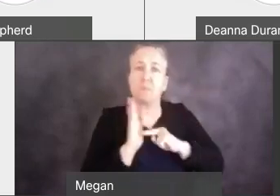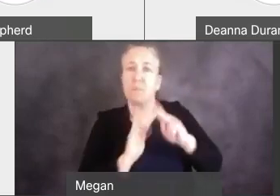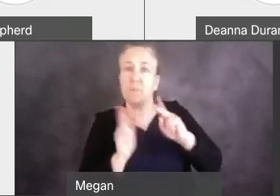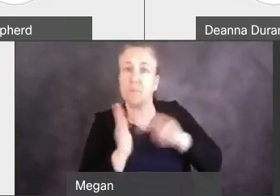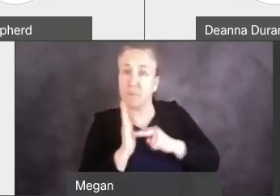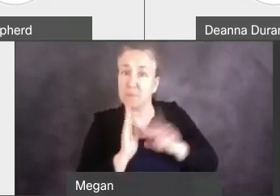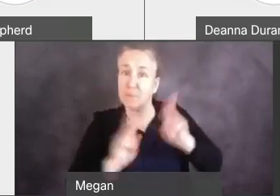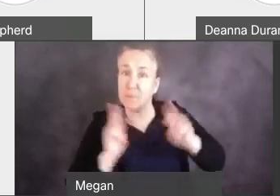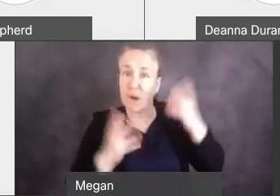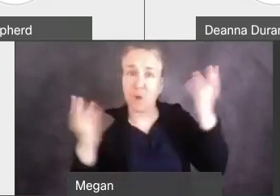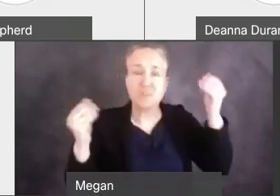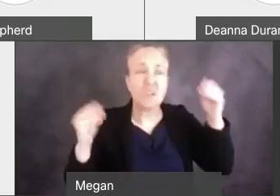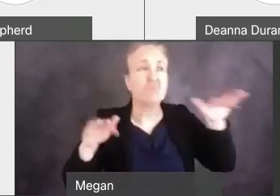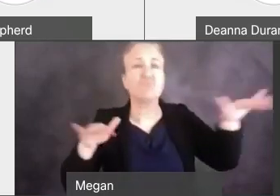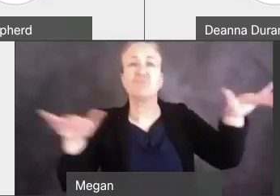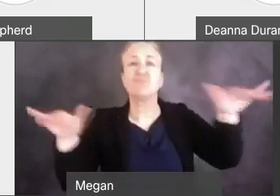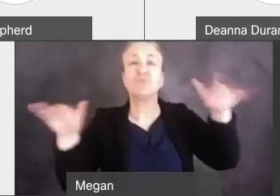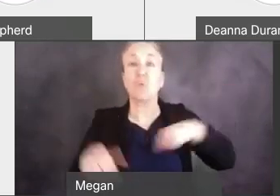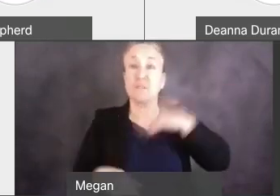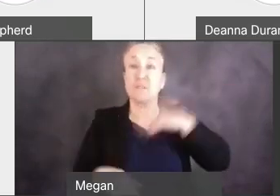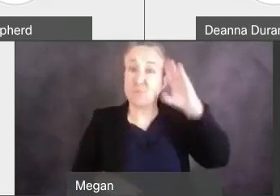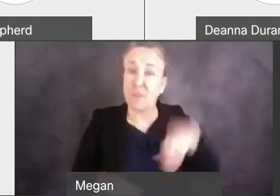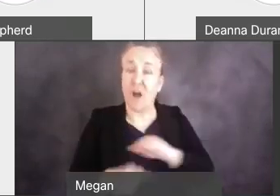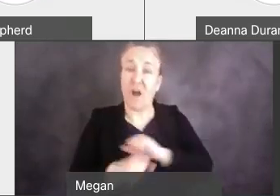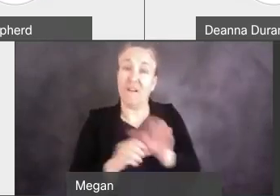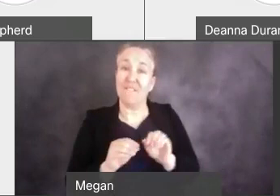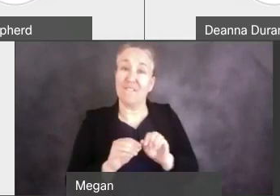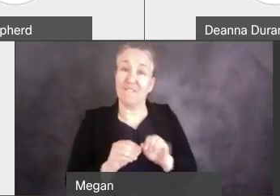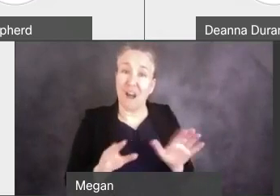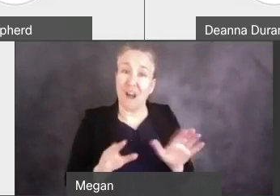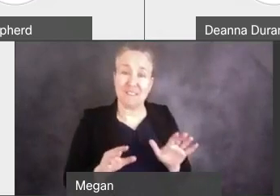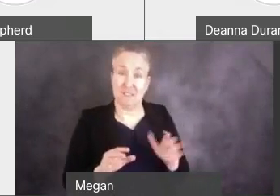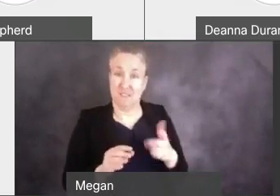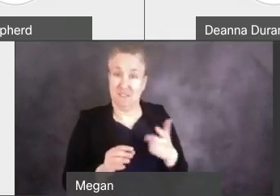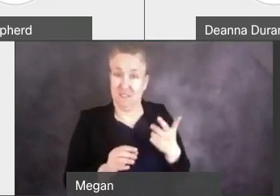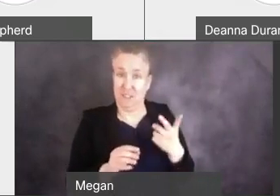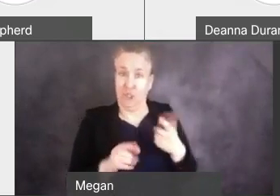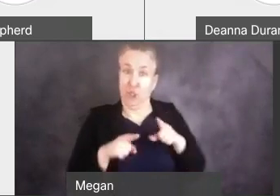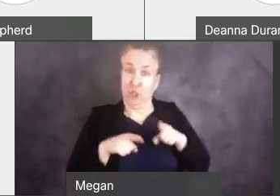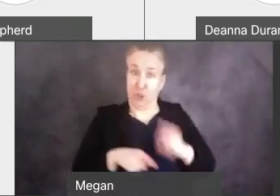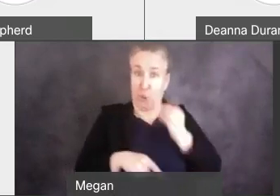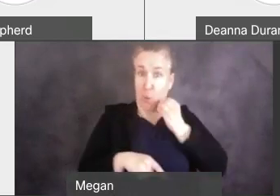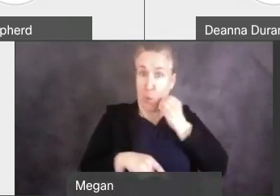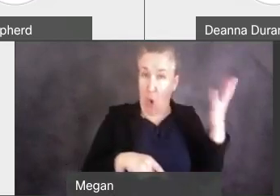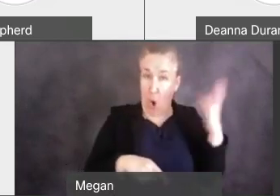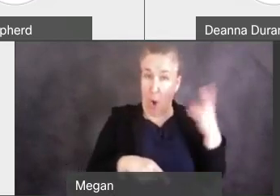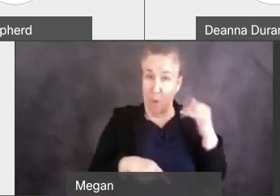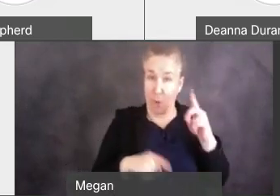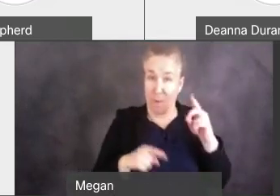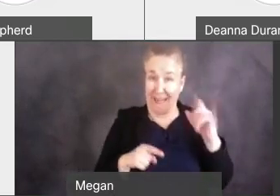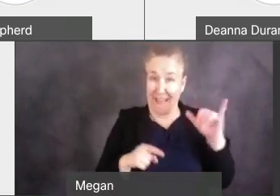and we also know that the virus is a little bit less transmissible in warm, humid air. So everything